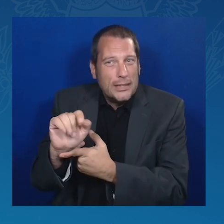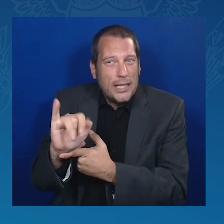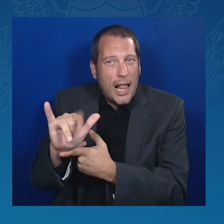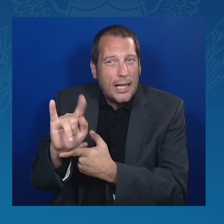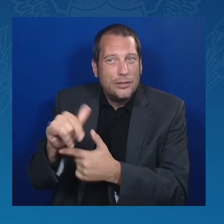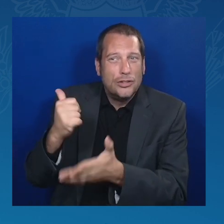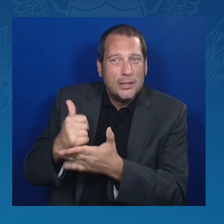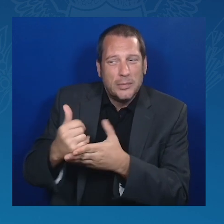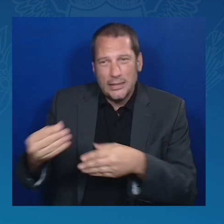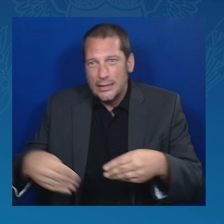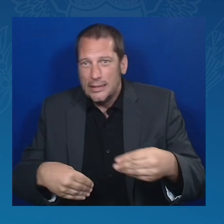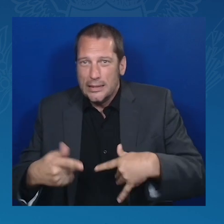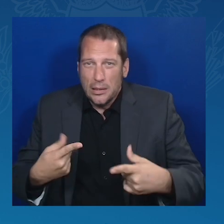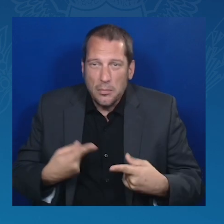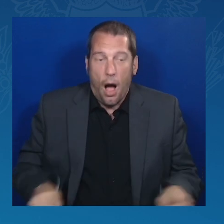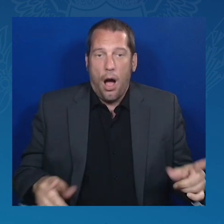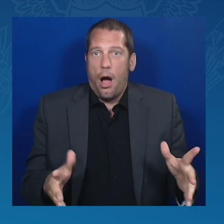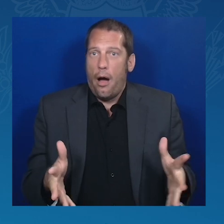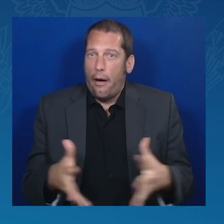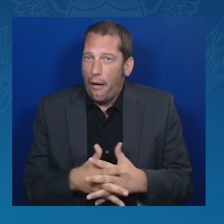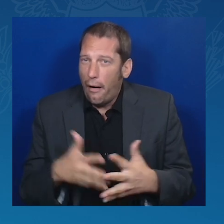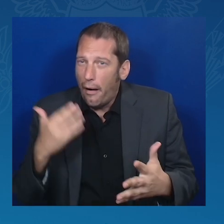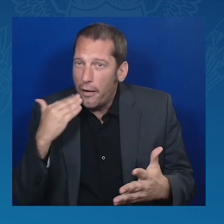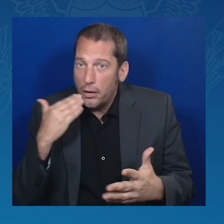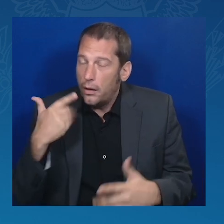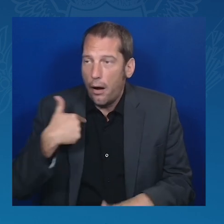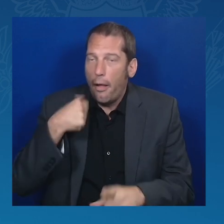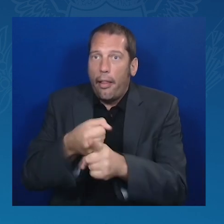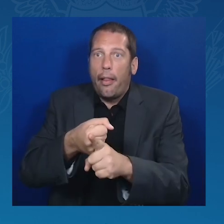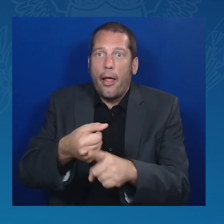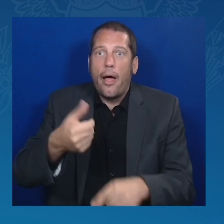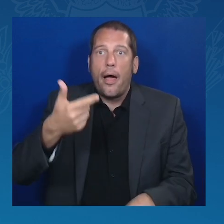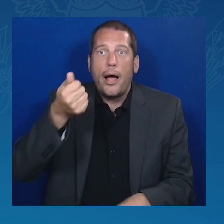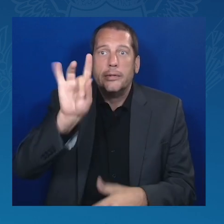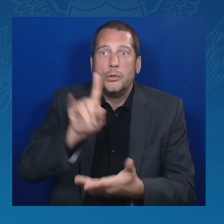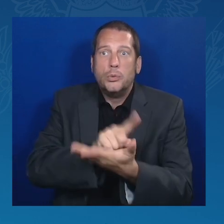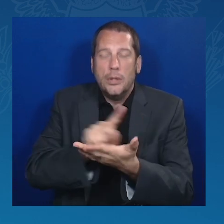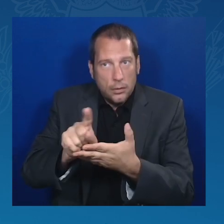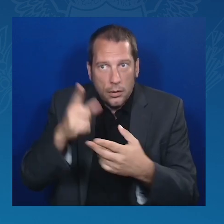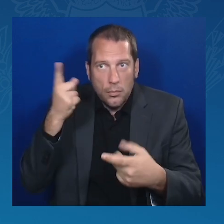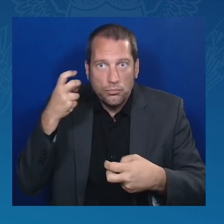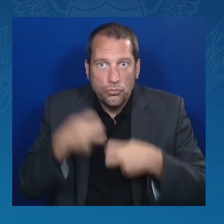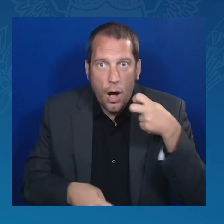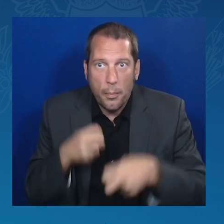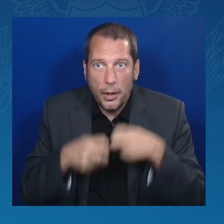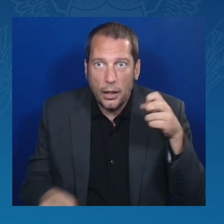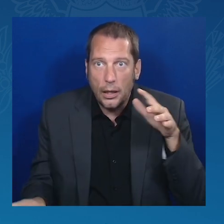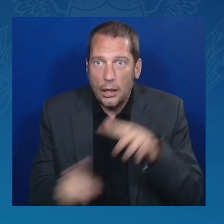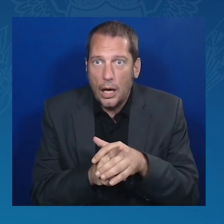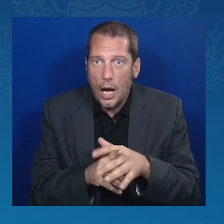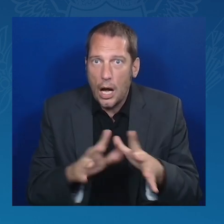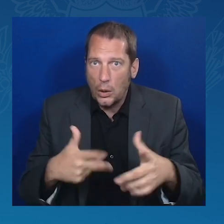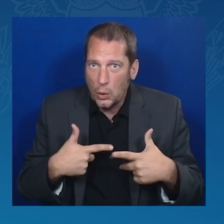While standard health care protocol would include an abortion. This was Post-Roe, Texas, so ending a non-viable pregnancy